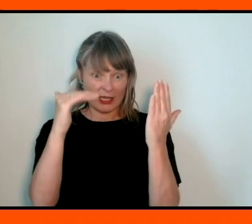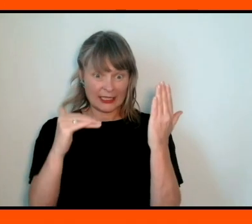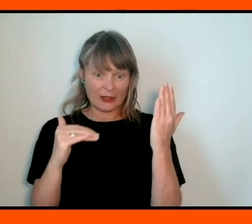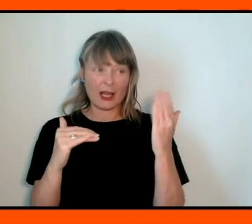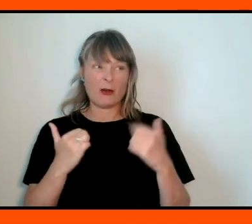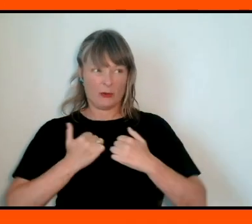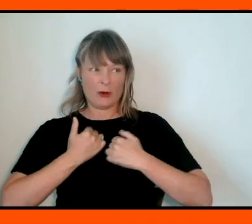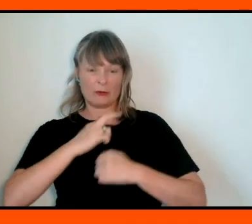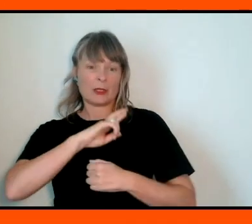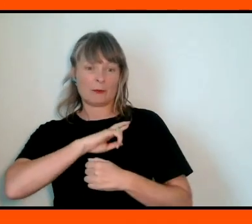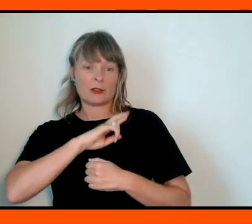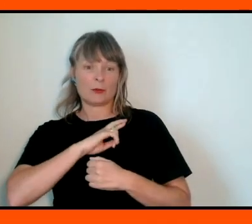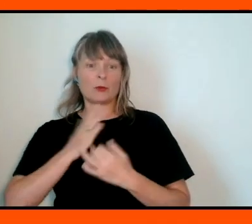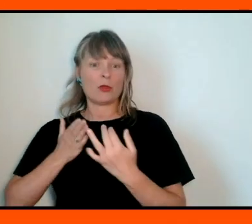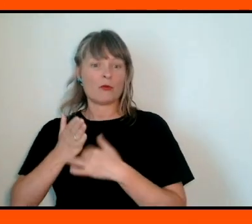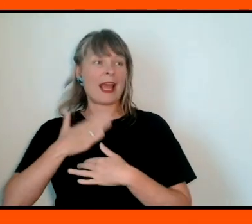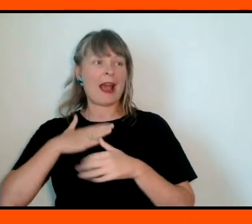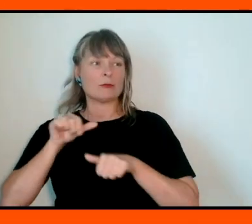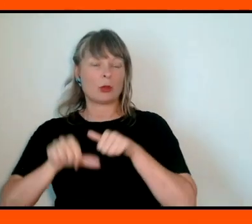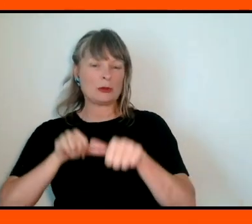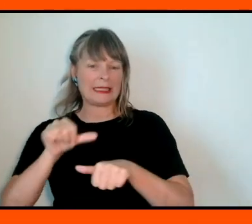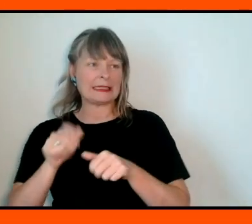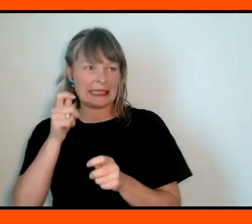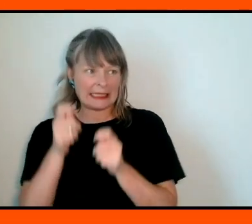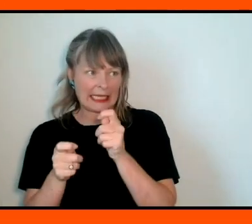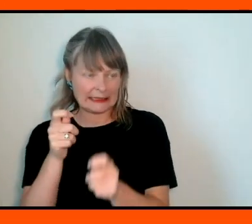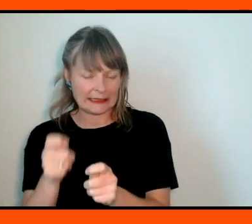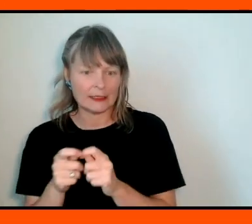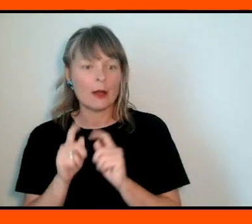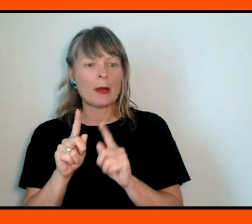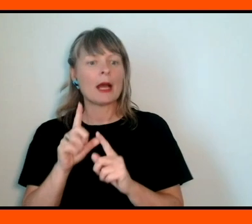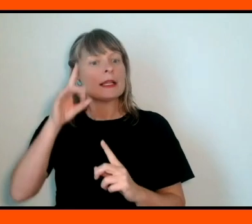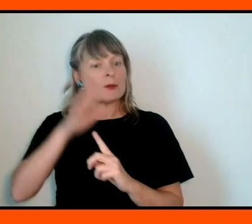and through our testing, but it’s really important that you know what we’re looking at.